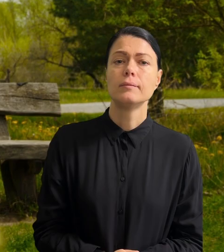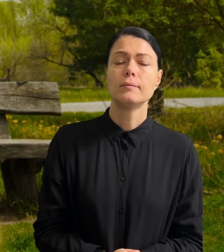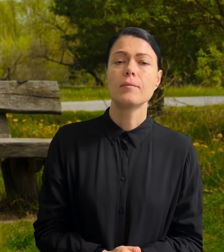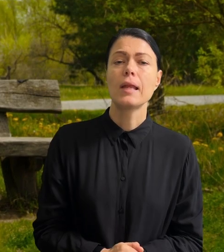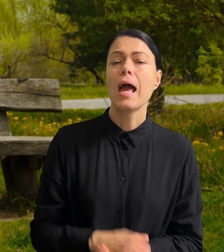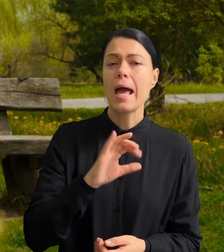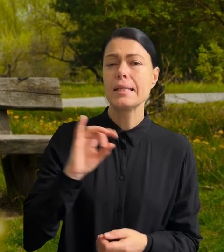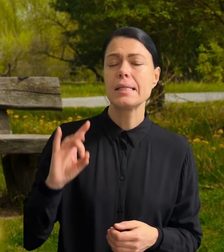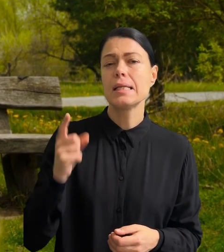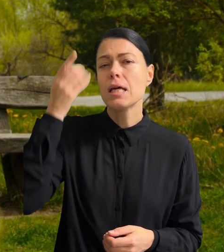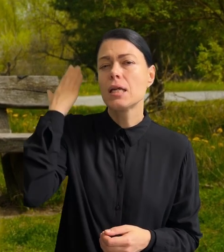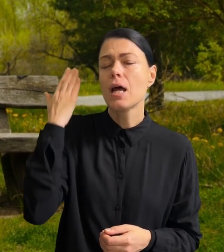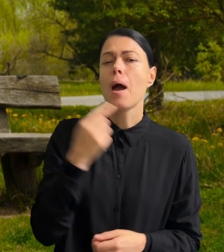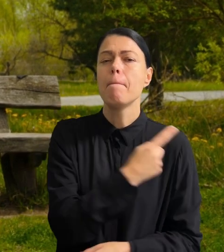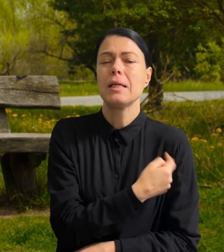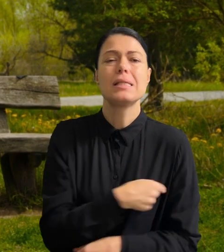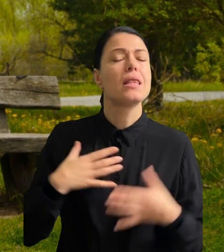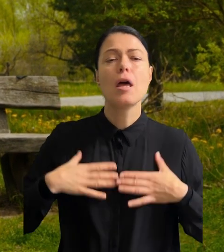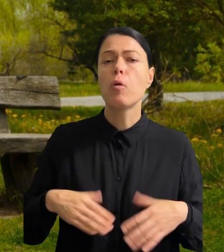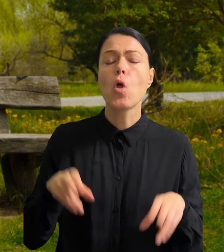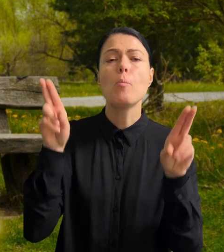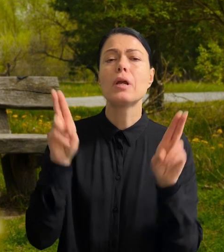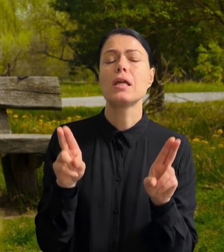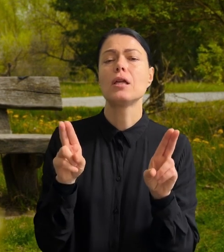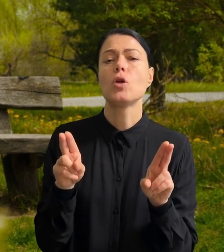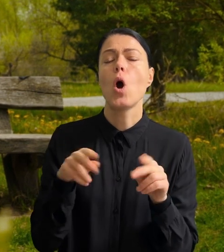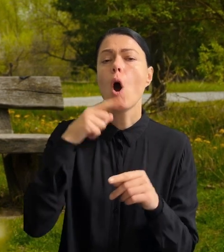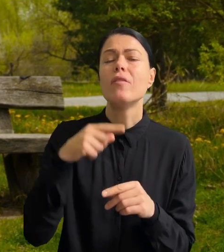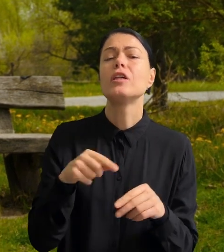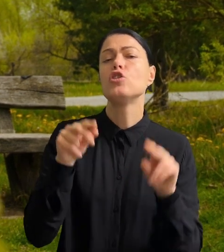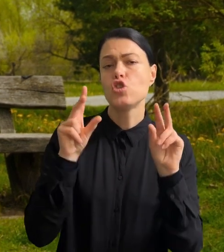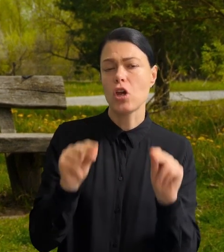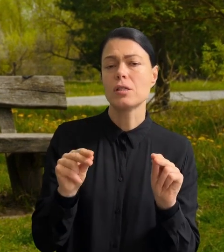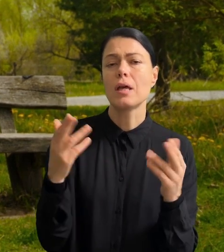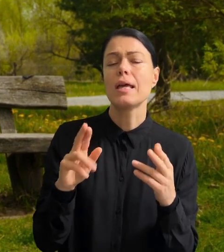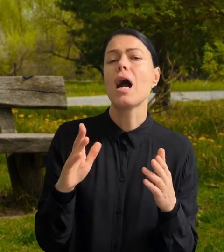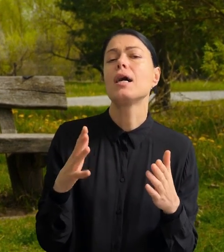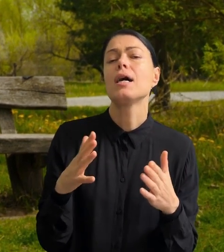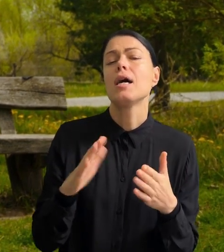In Soviet medicine, it was not customary to say how things really were.